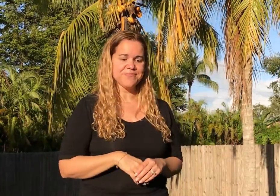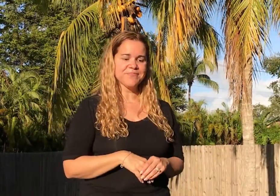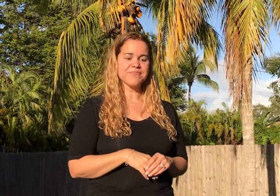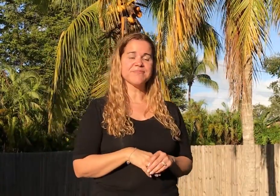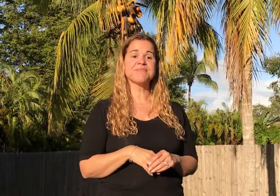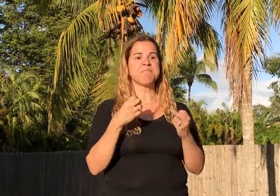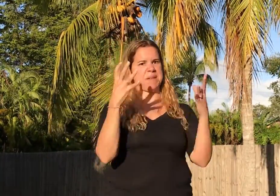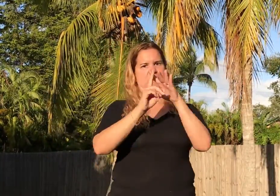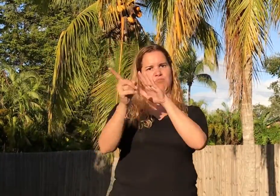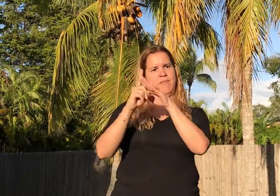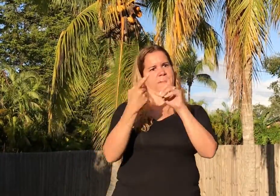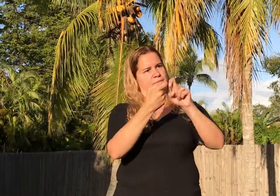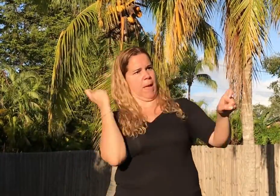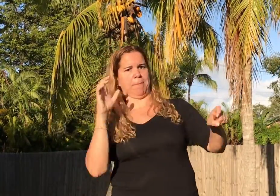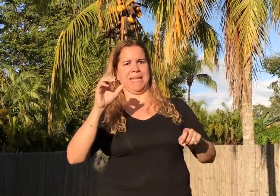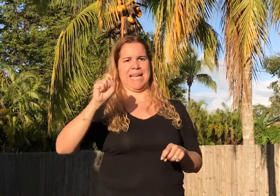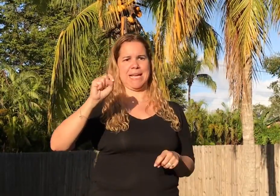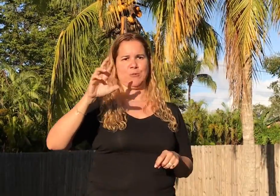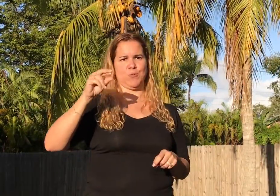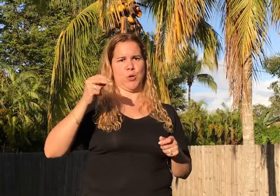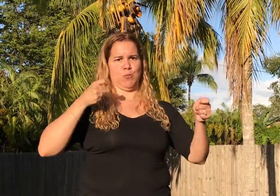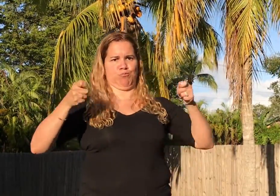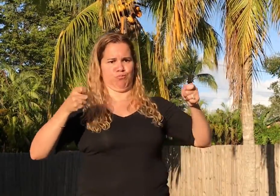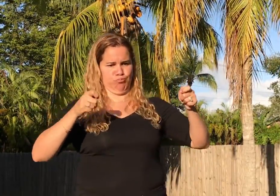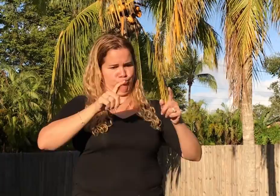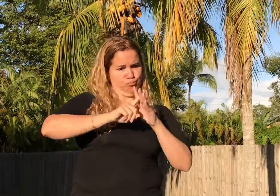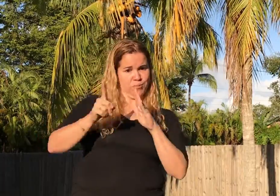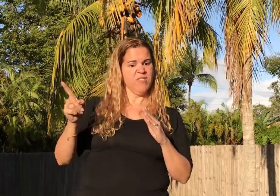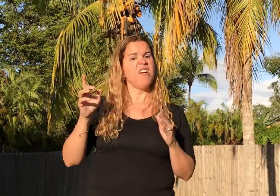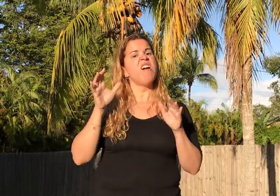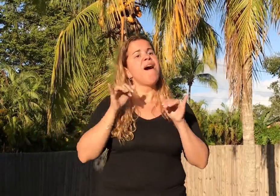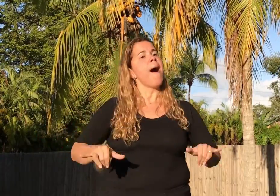The most common thing that you would see from all the people who fled Cuba,